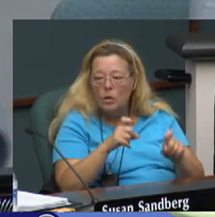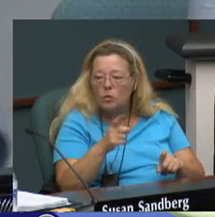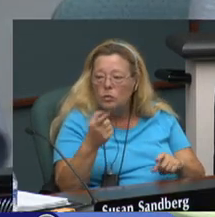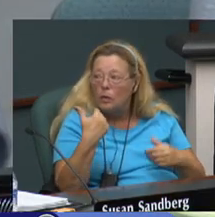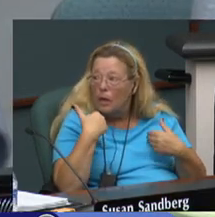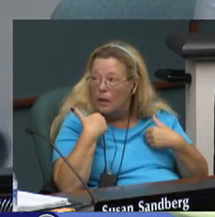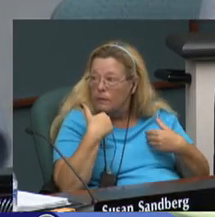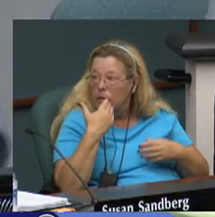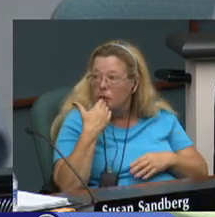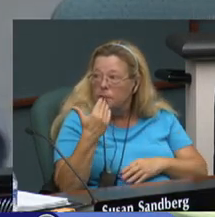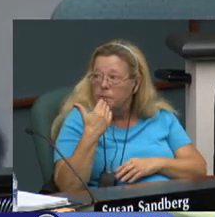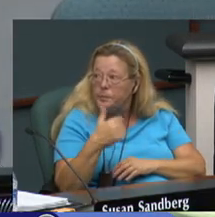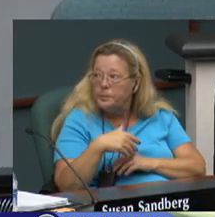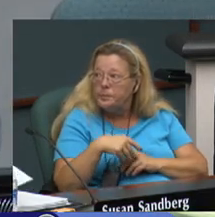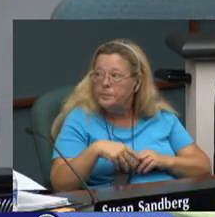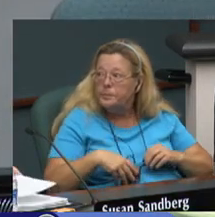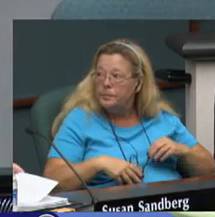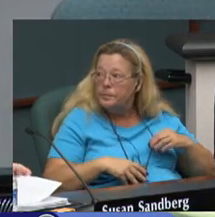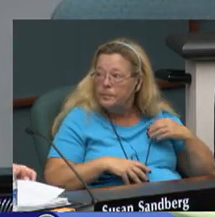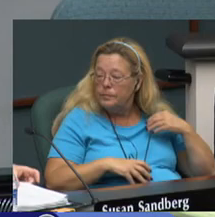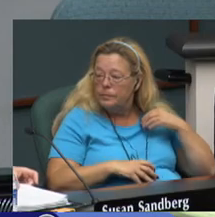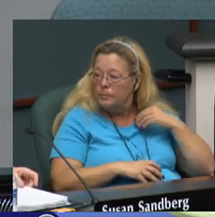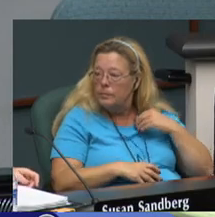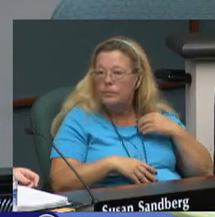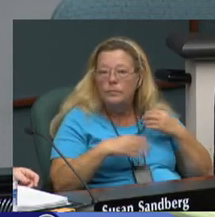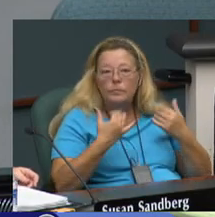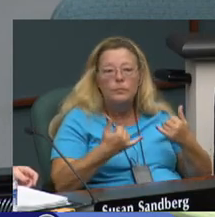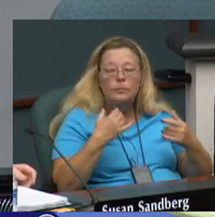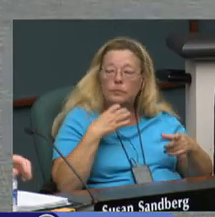thank you mr. Robinson we'll go to council for questions